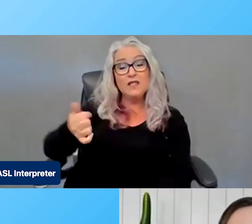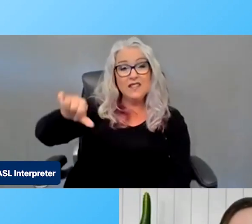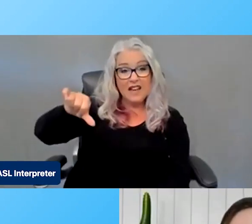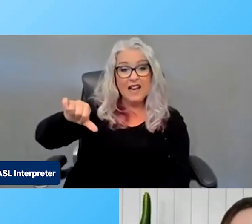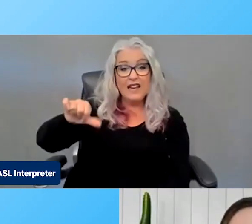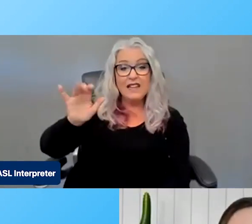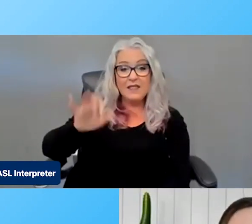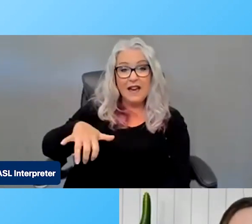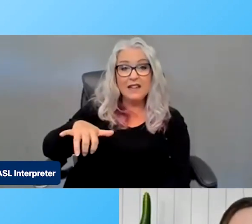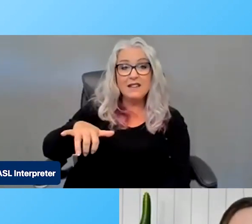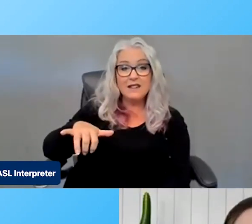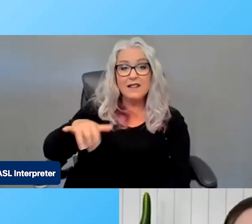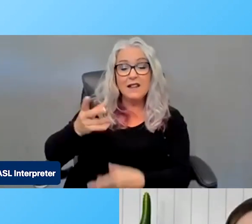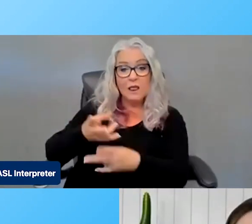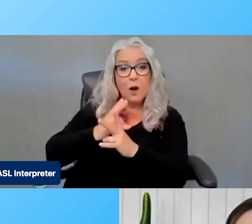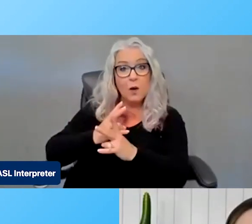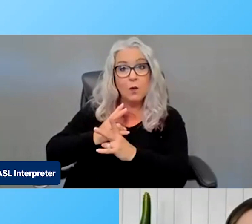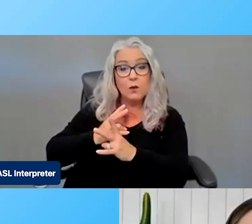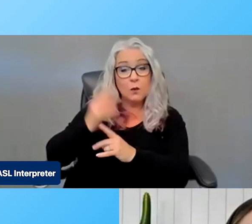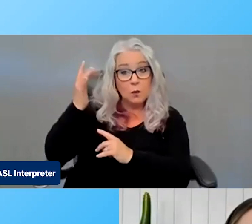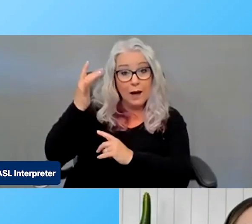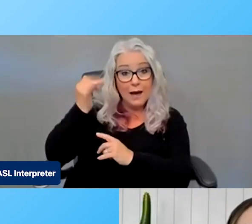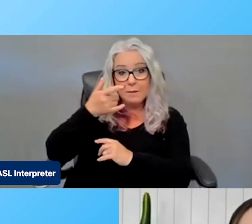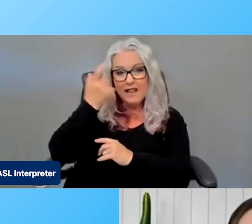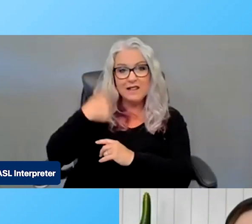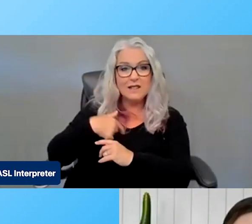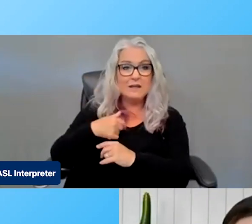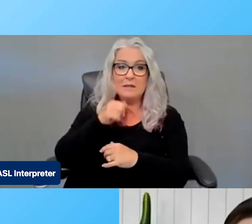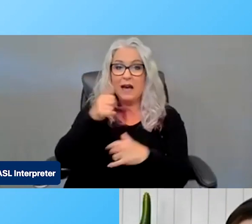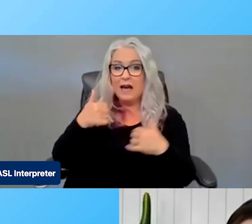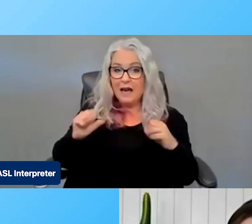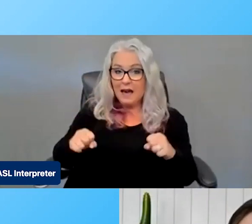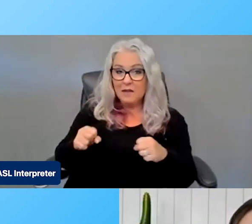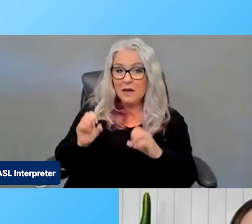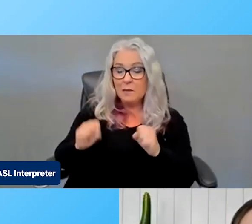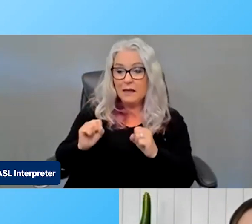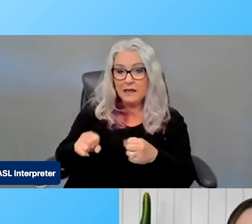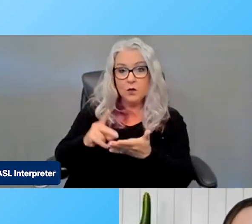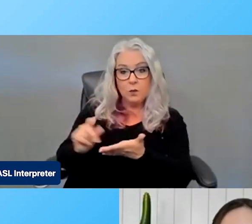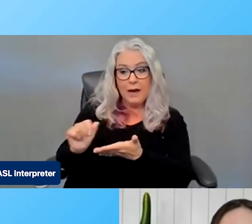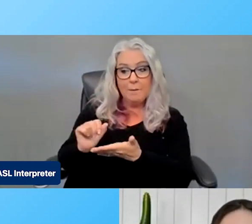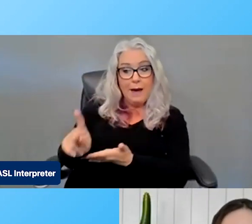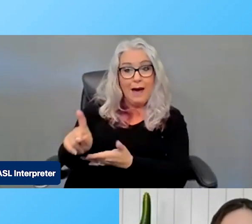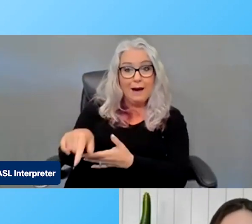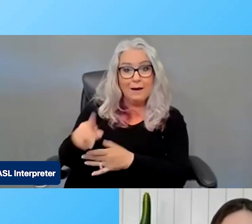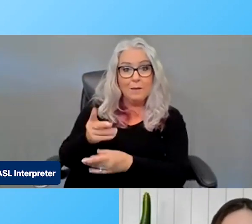to a lack of ability to repay the loan. On November 2 a FEMA inspector